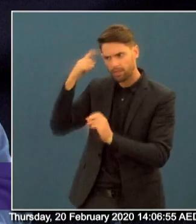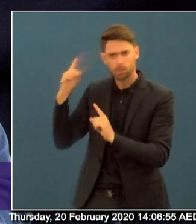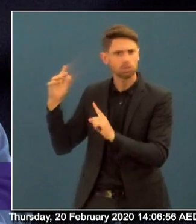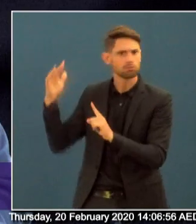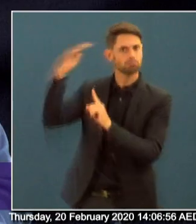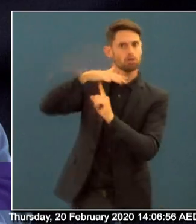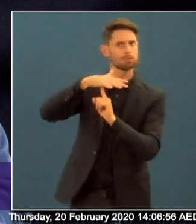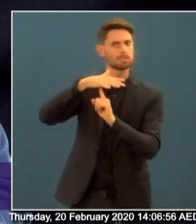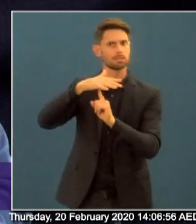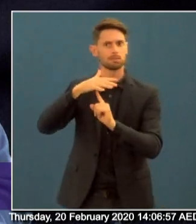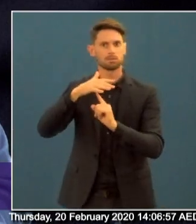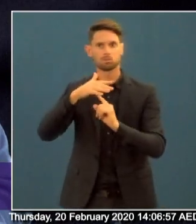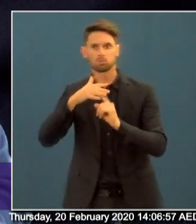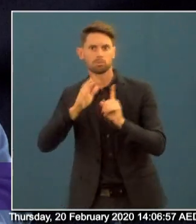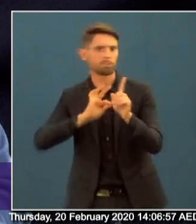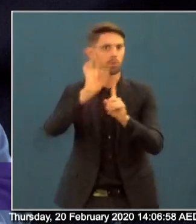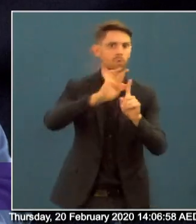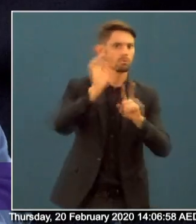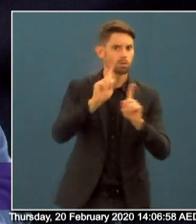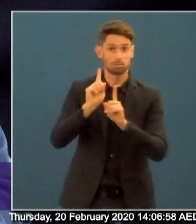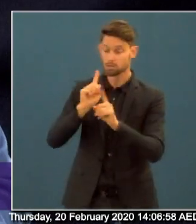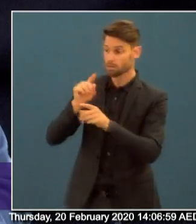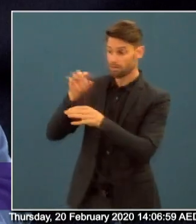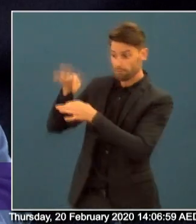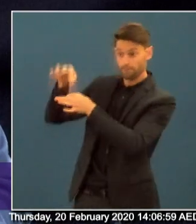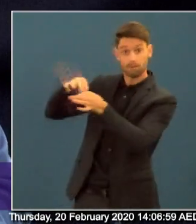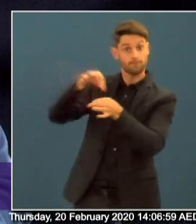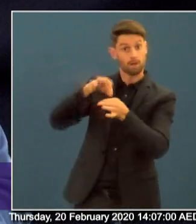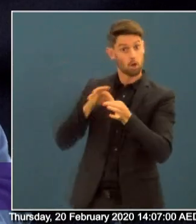of an effective system for people with intellectual disability and mental health issues.